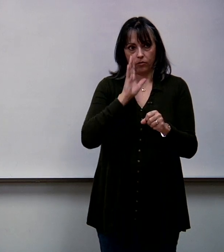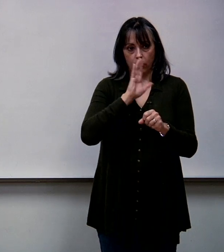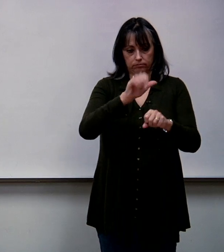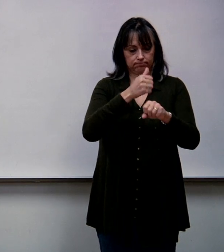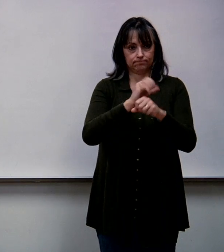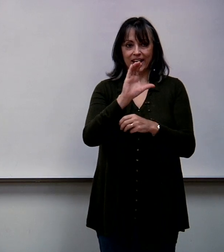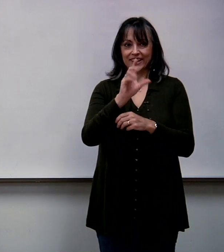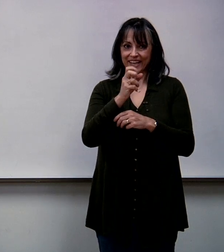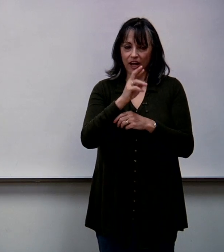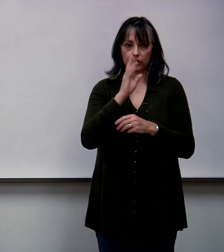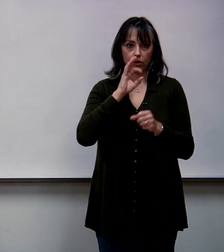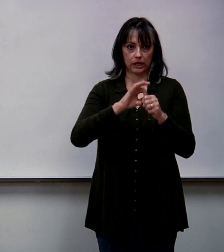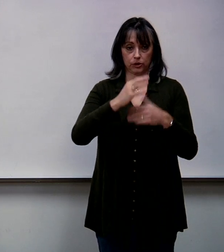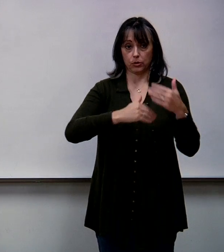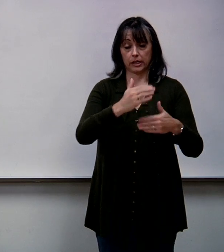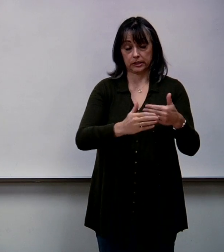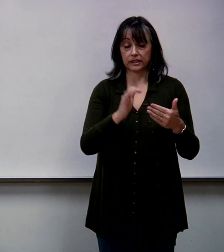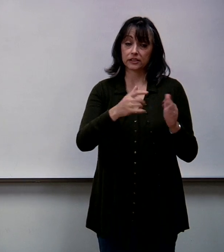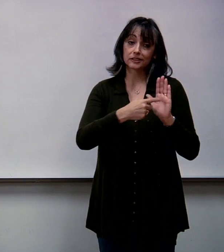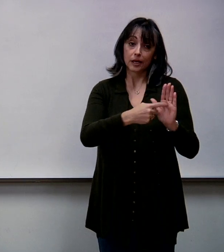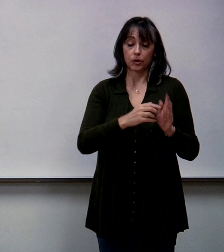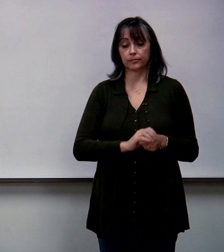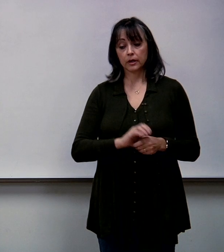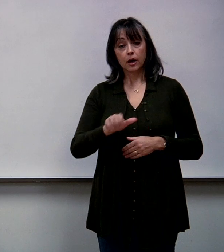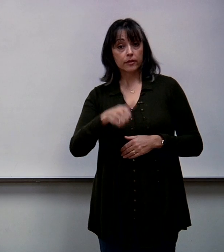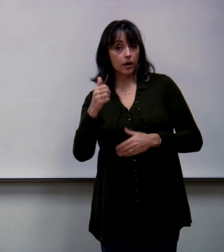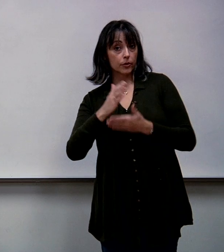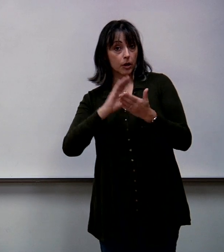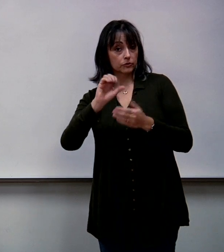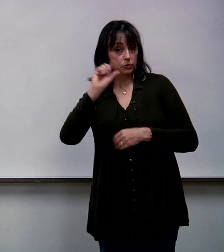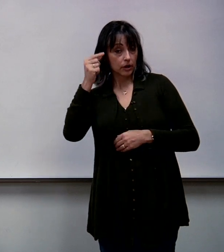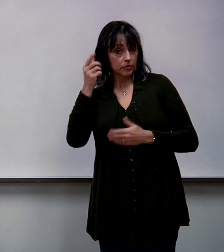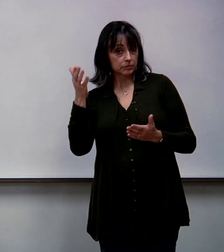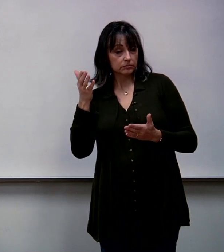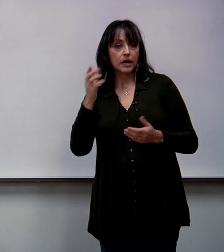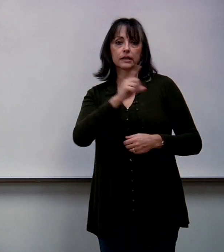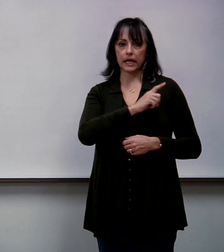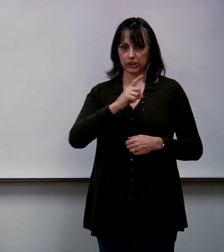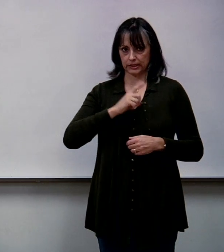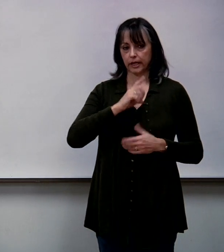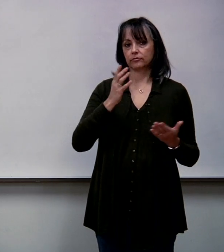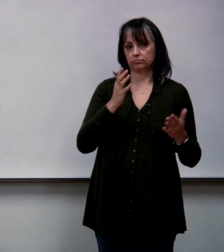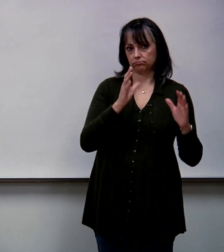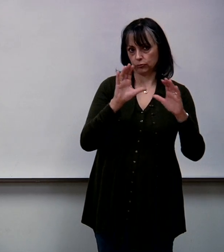for example. The other branch of Student Government is the legislative branch and that